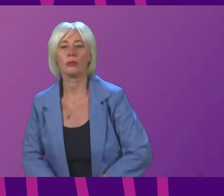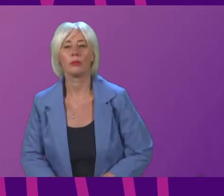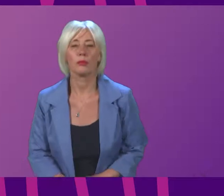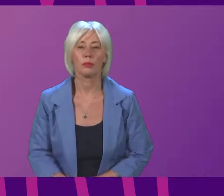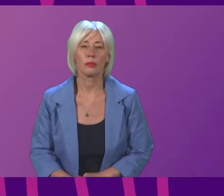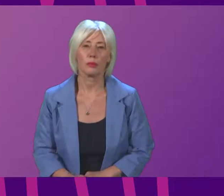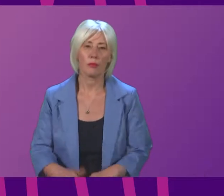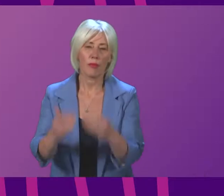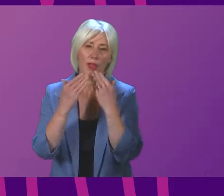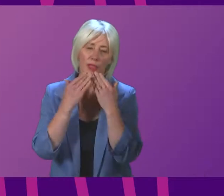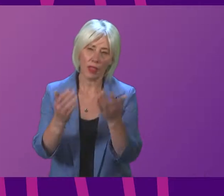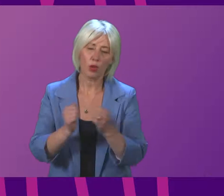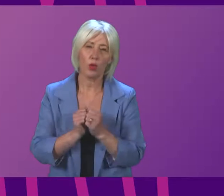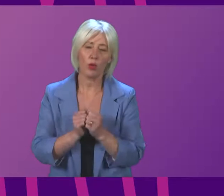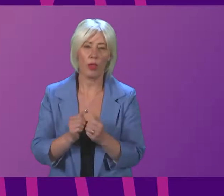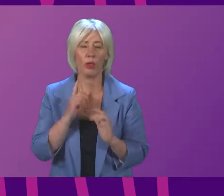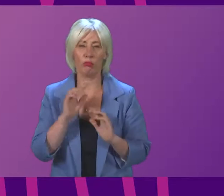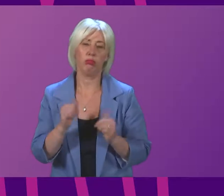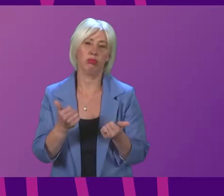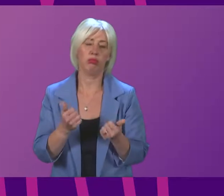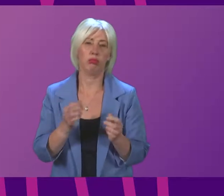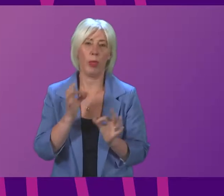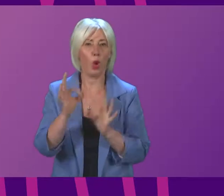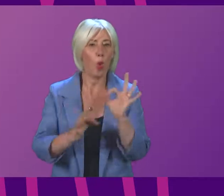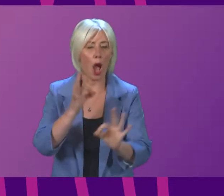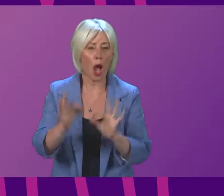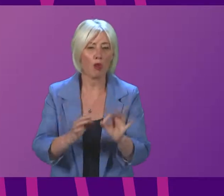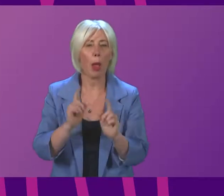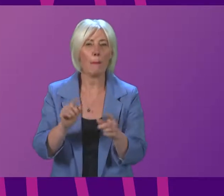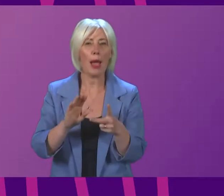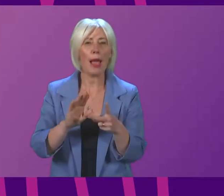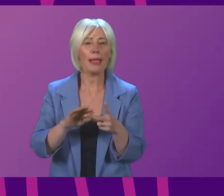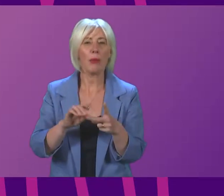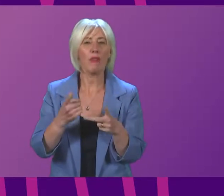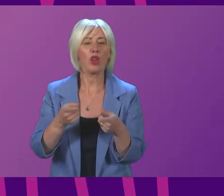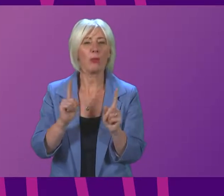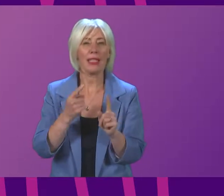I welcome the inquiry. As the Deputy First Minister said, the pandemic is clearly still